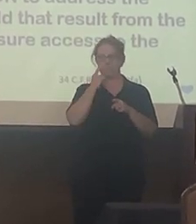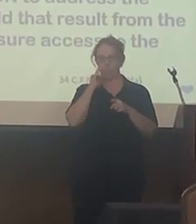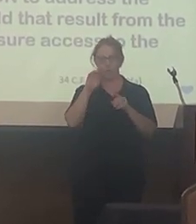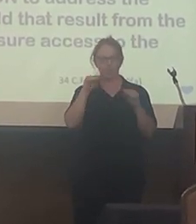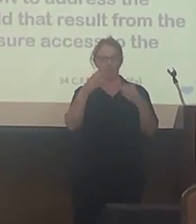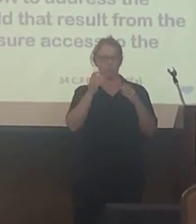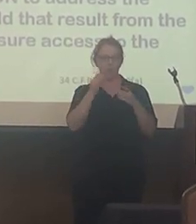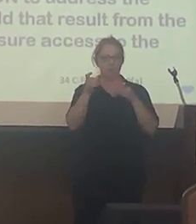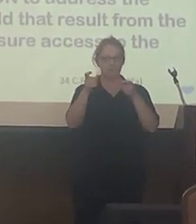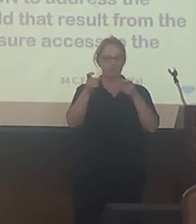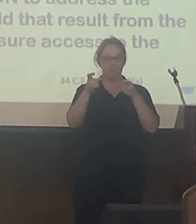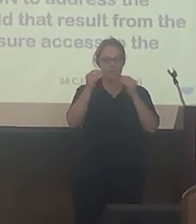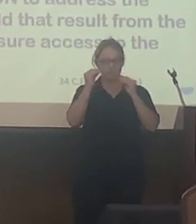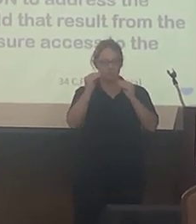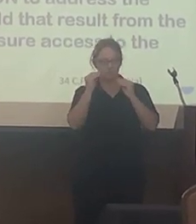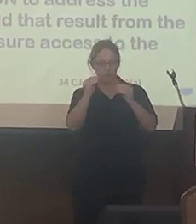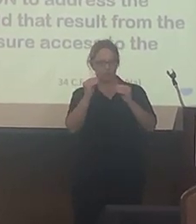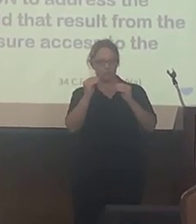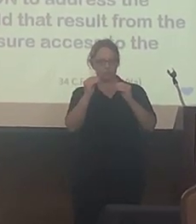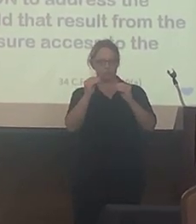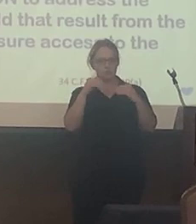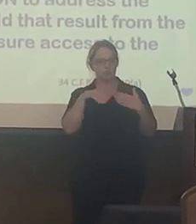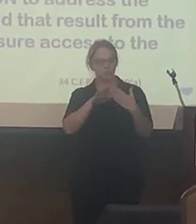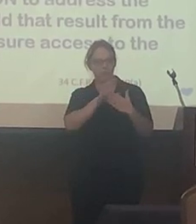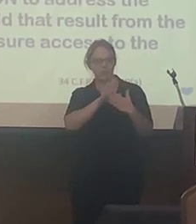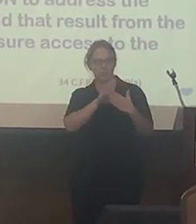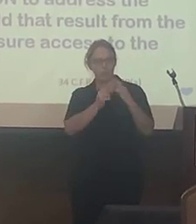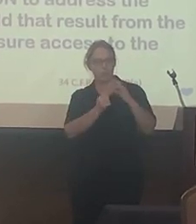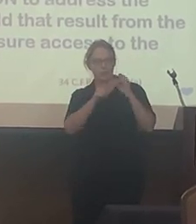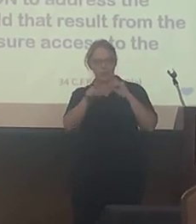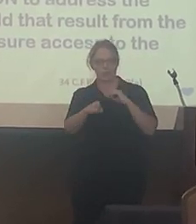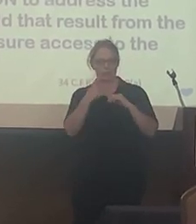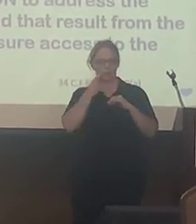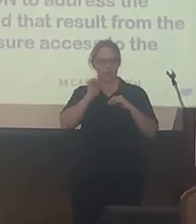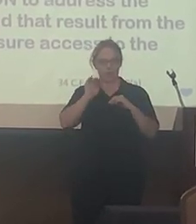to address the unique needs of the child that results from the child's disability